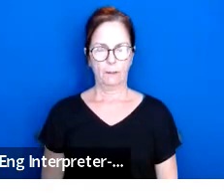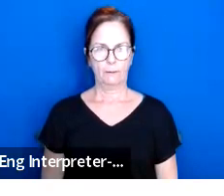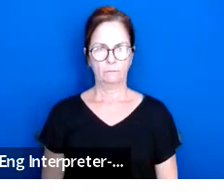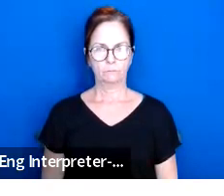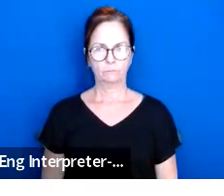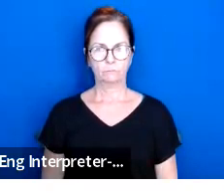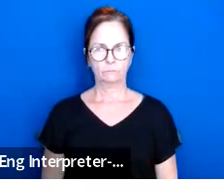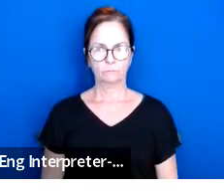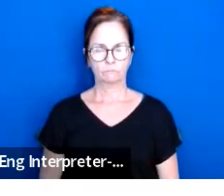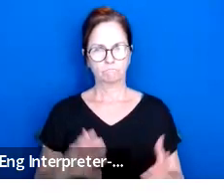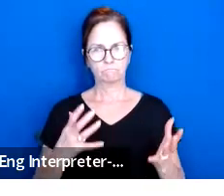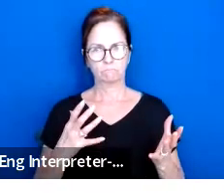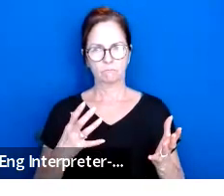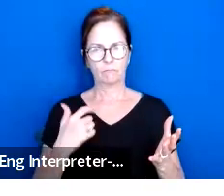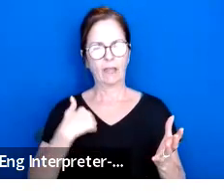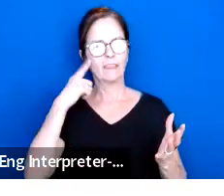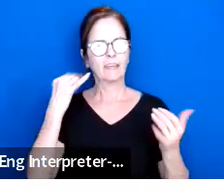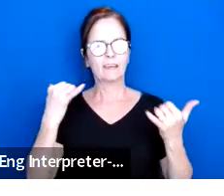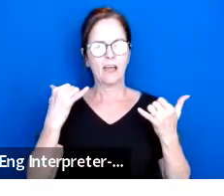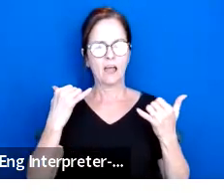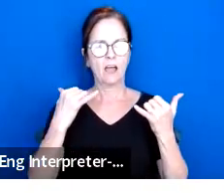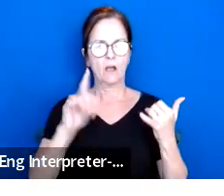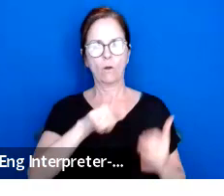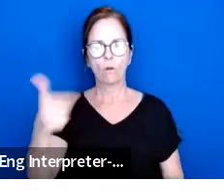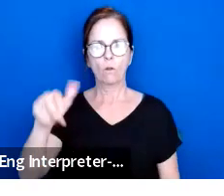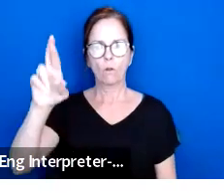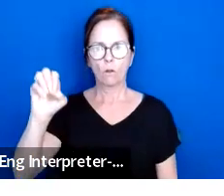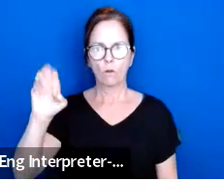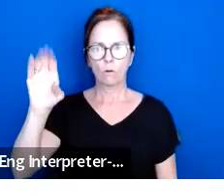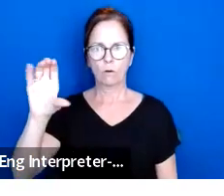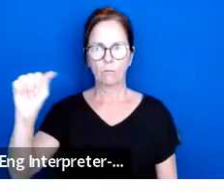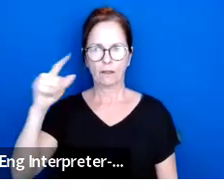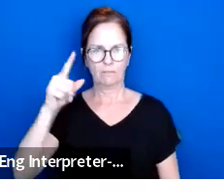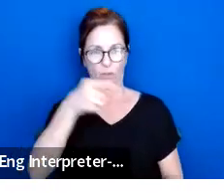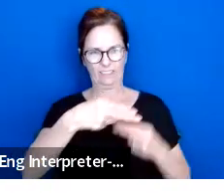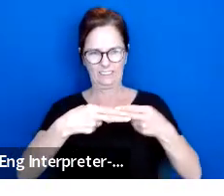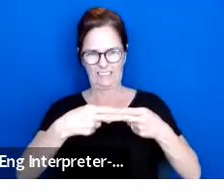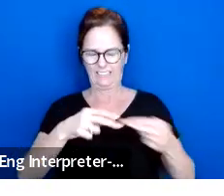And I think that's, we're moving on to Rebecca for this slide. Sorry. Awesome. Thank you. So responsibility is the faculty. Reviewers, which is you.